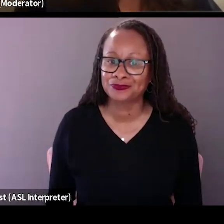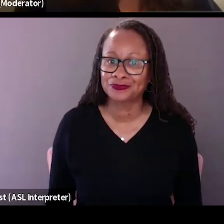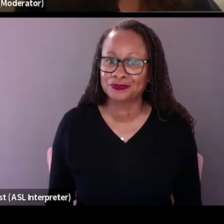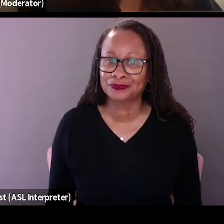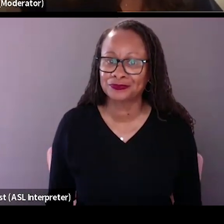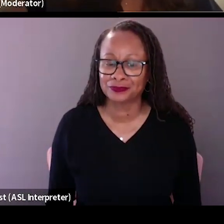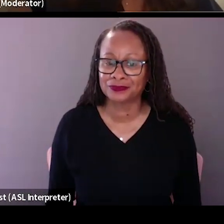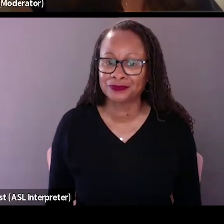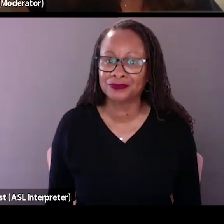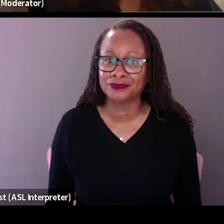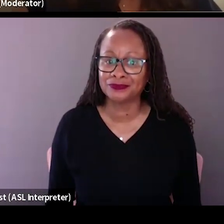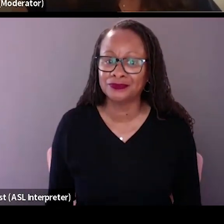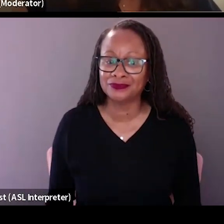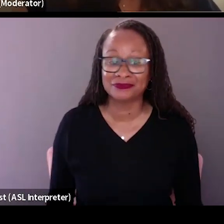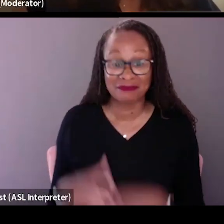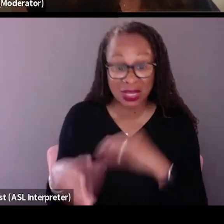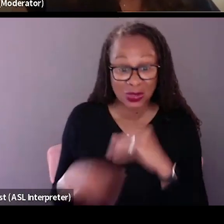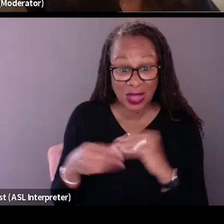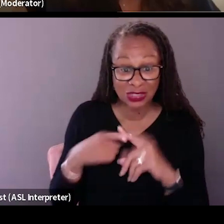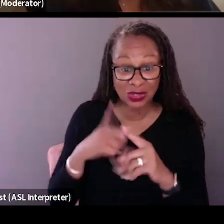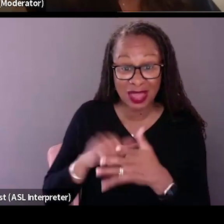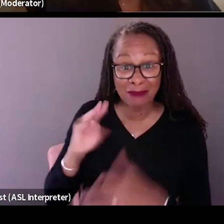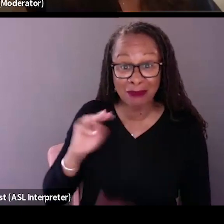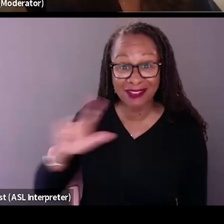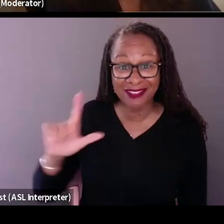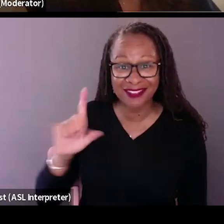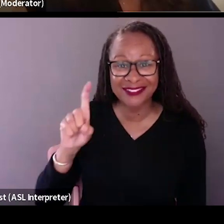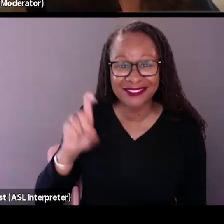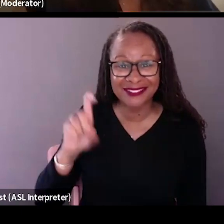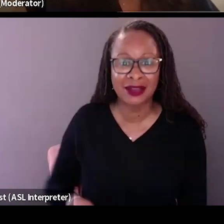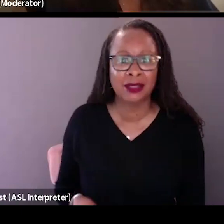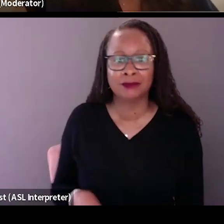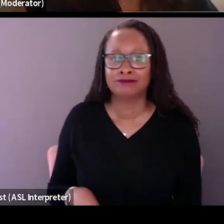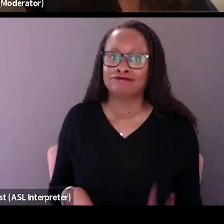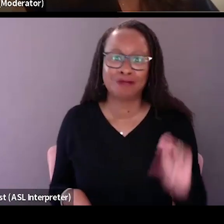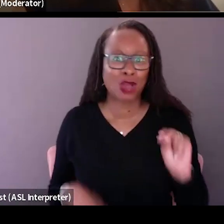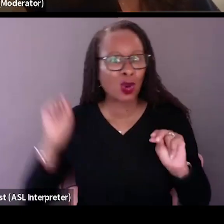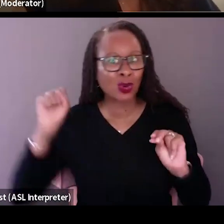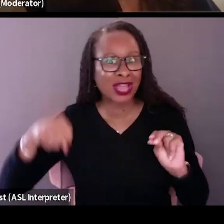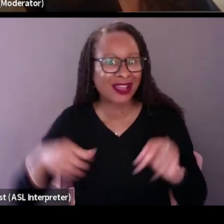Do you have anything to add to that, Michael? No, yeah, I mean I think that for us, yeah,